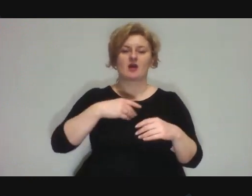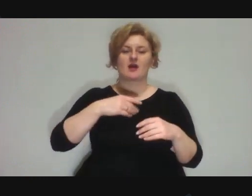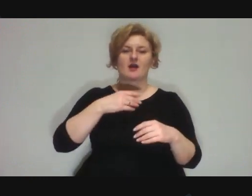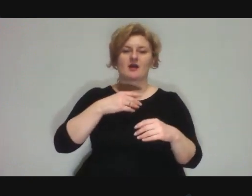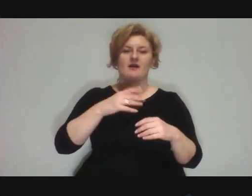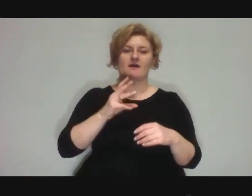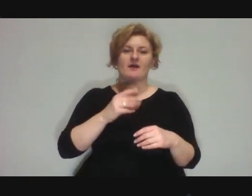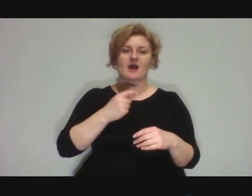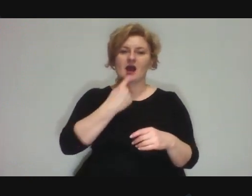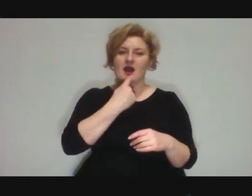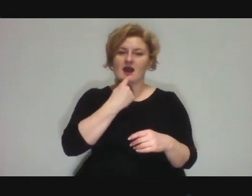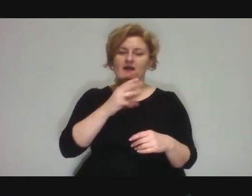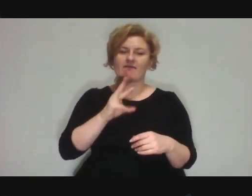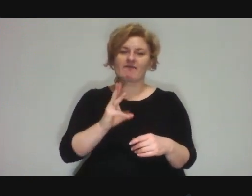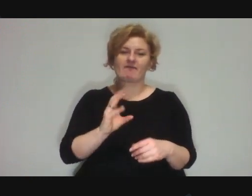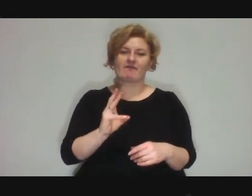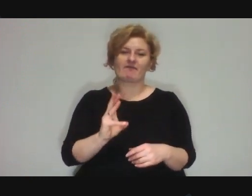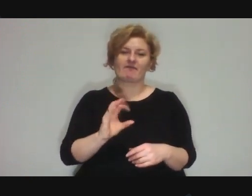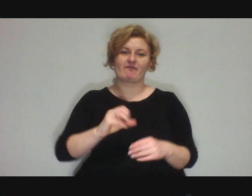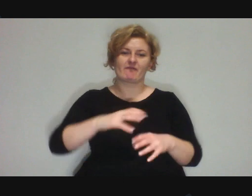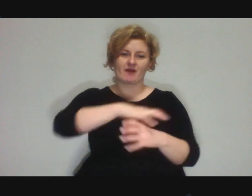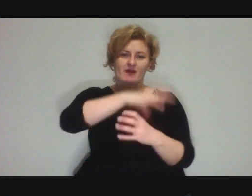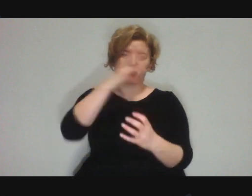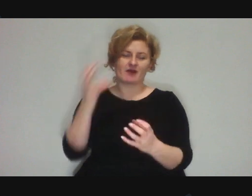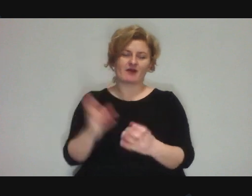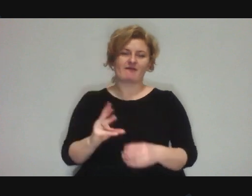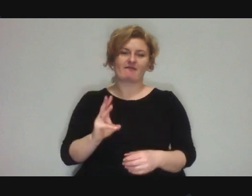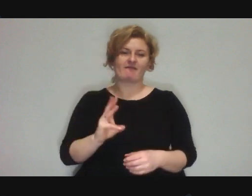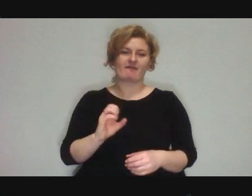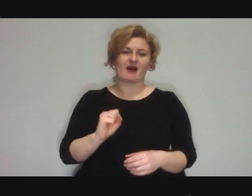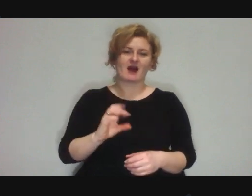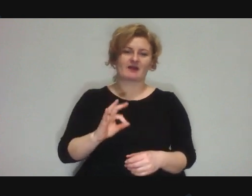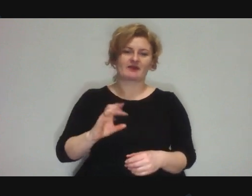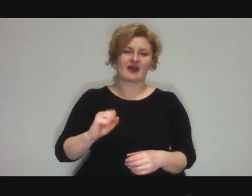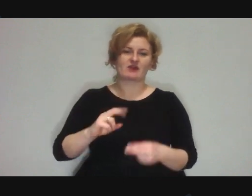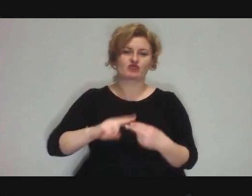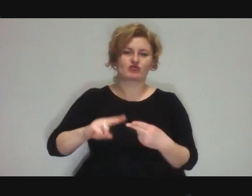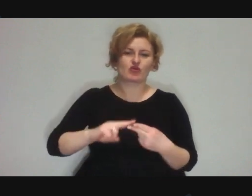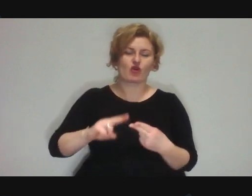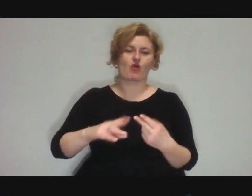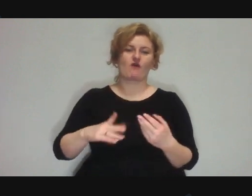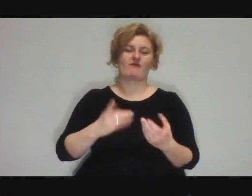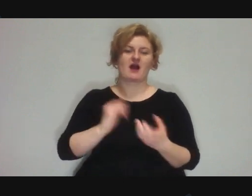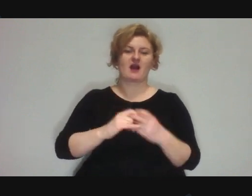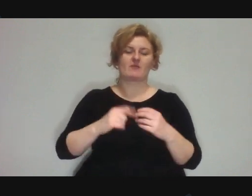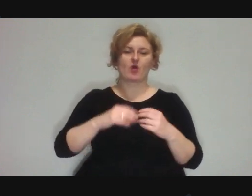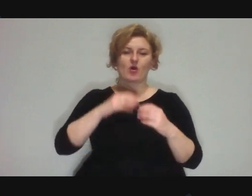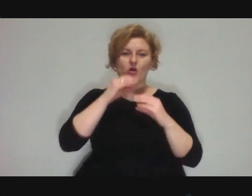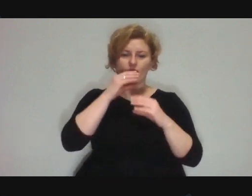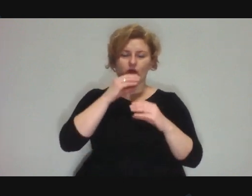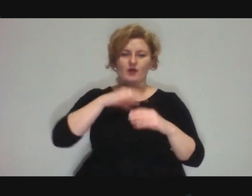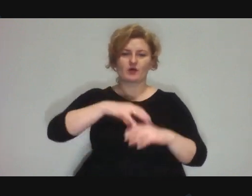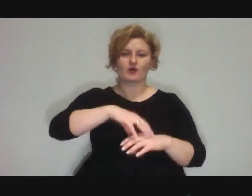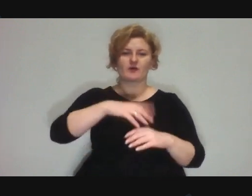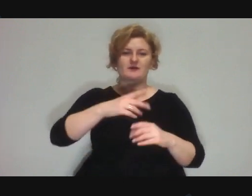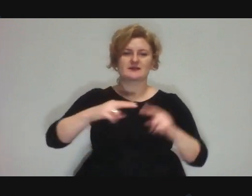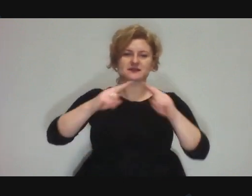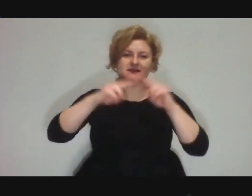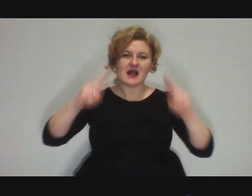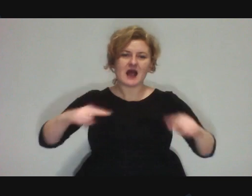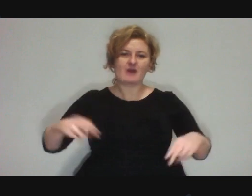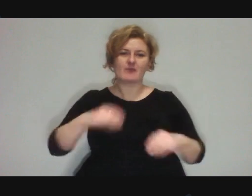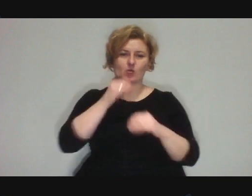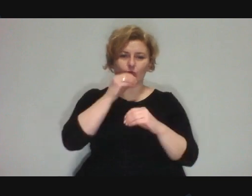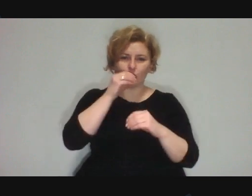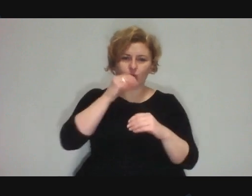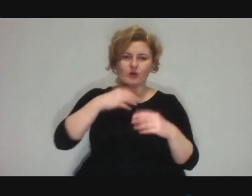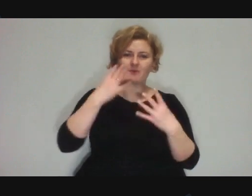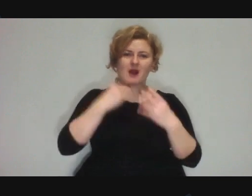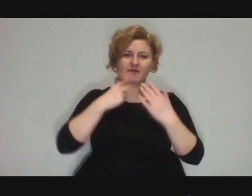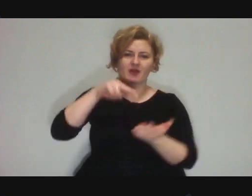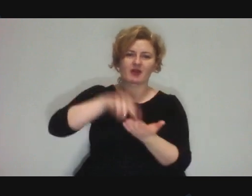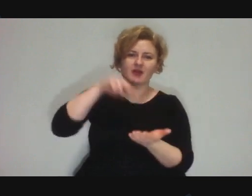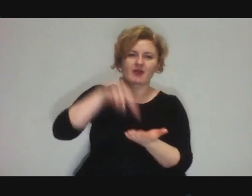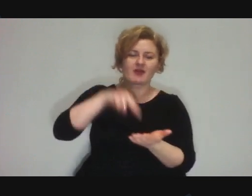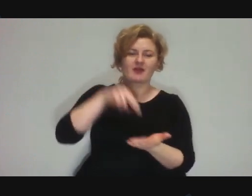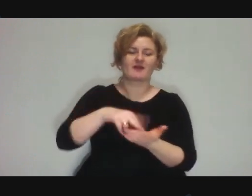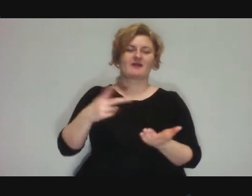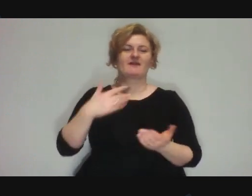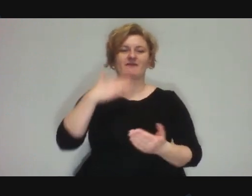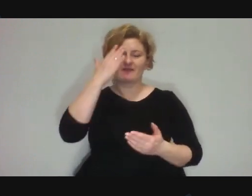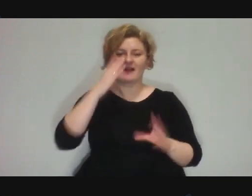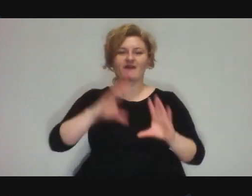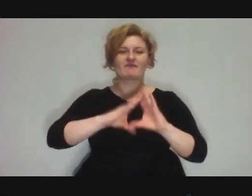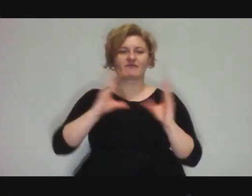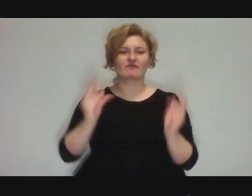some kind of physical activity, sports, and of course we can do all the festivals in this scheme until the end of the world...